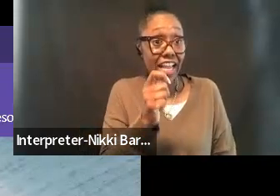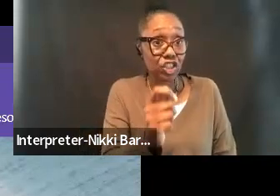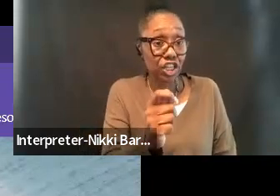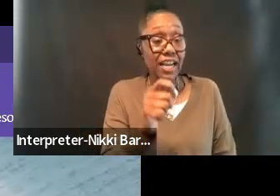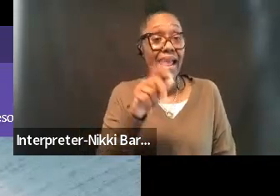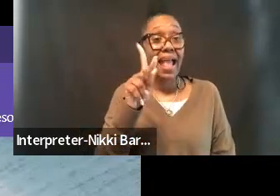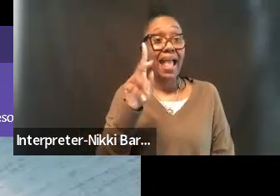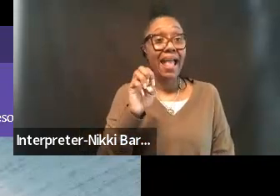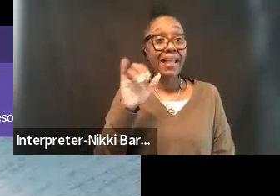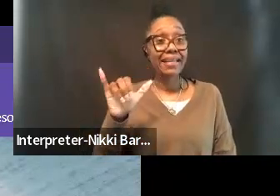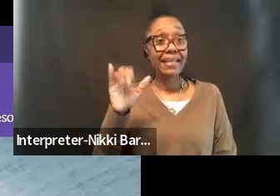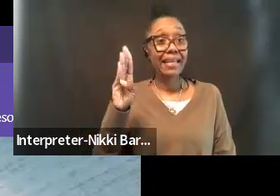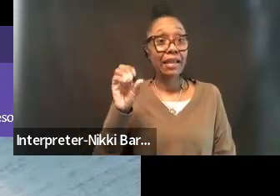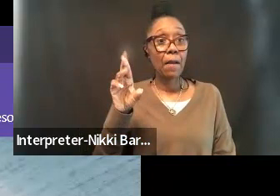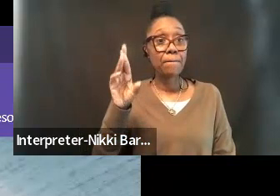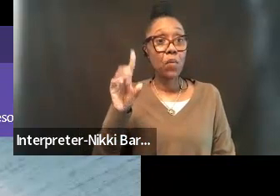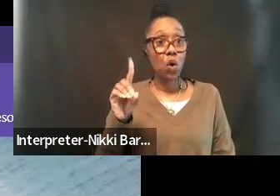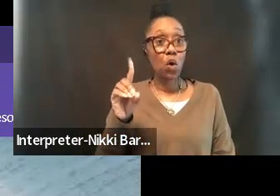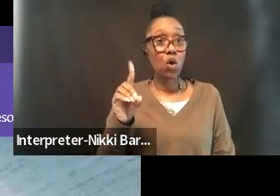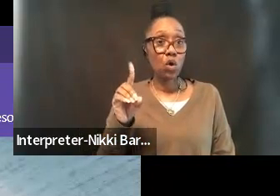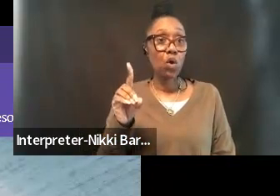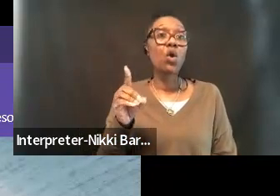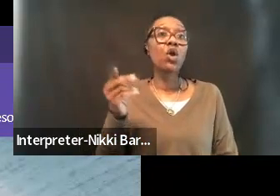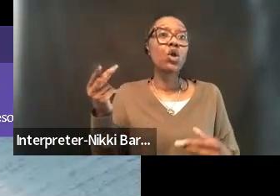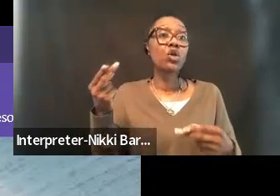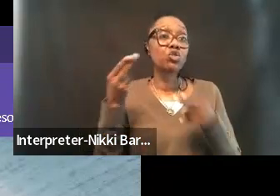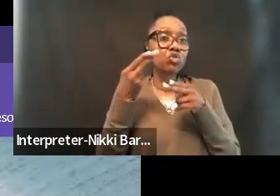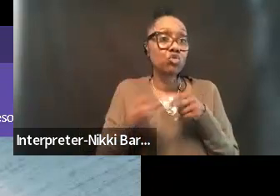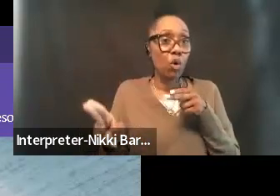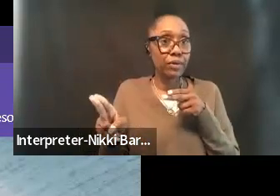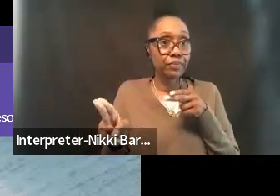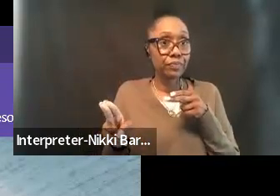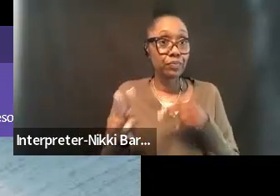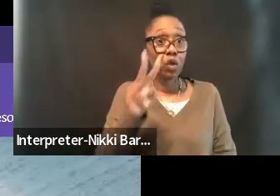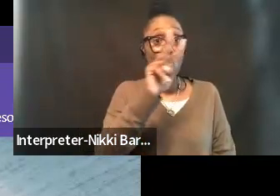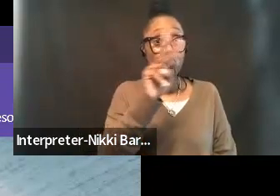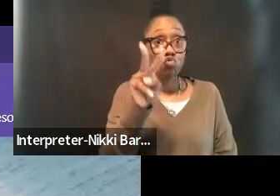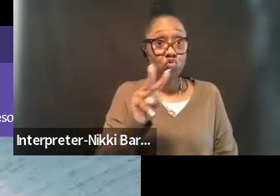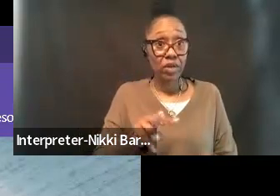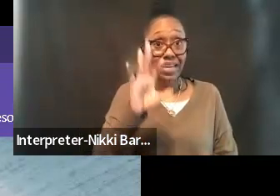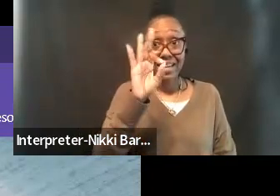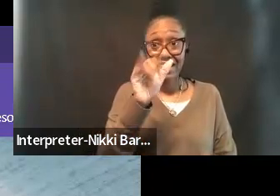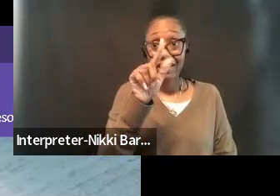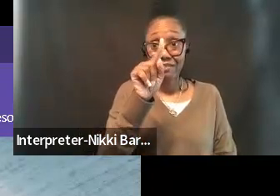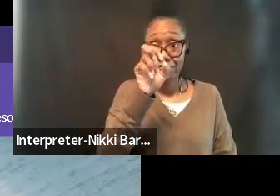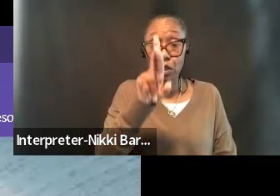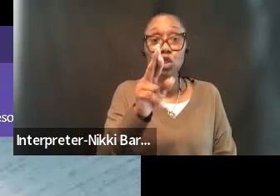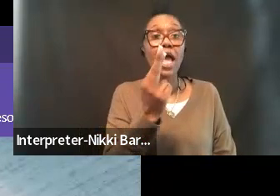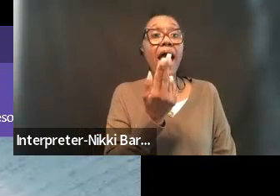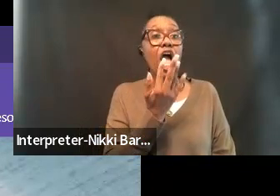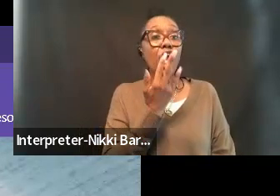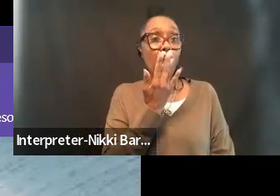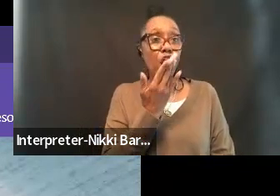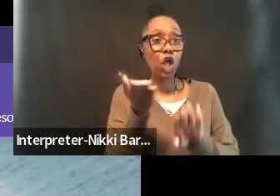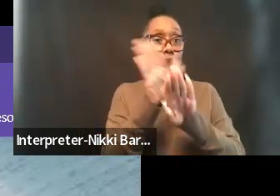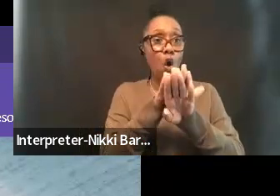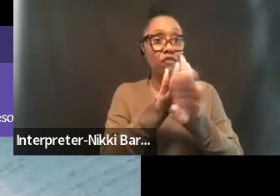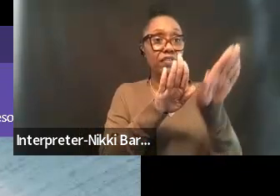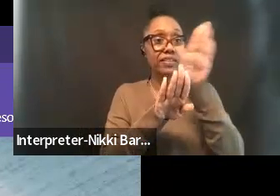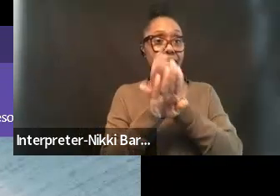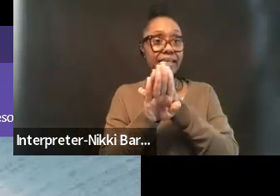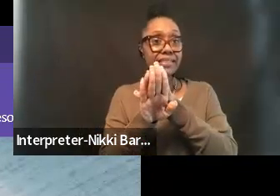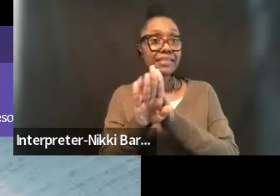Is also a modification and accommodation. Using reading filters and color overlays. And then a highlighter tape is a low tech tool.